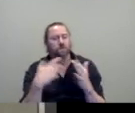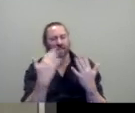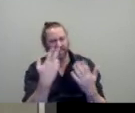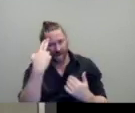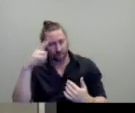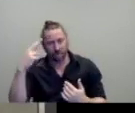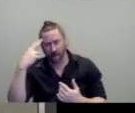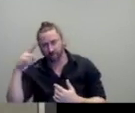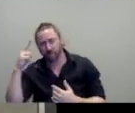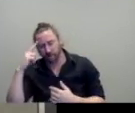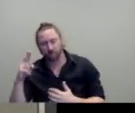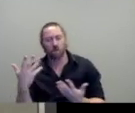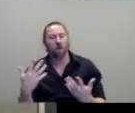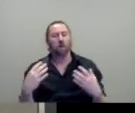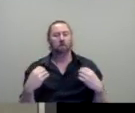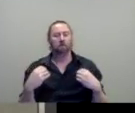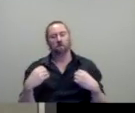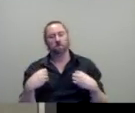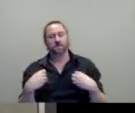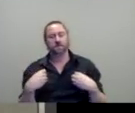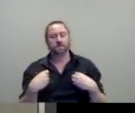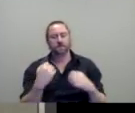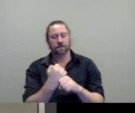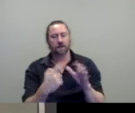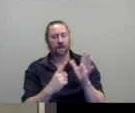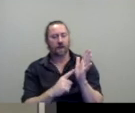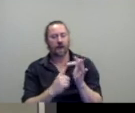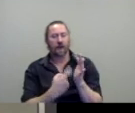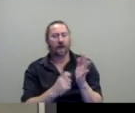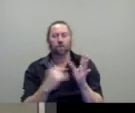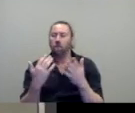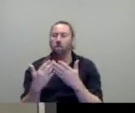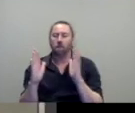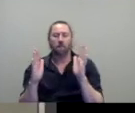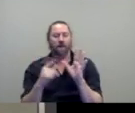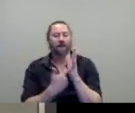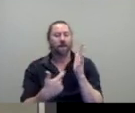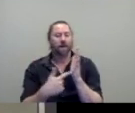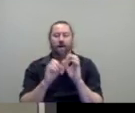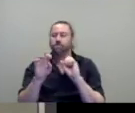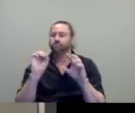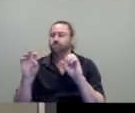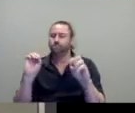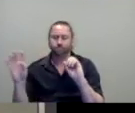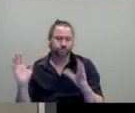commercial galleries public art collections and the increased mobility of